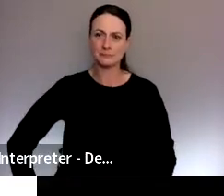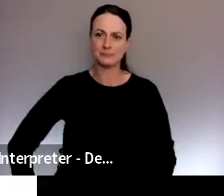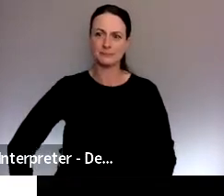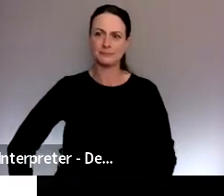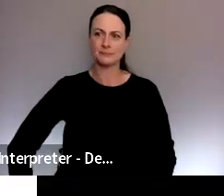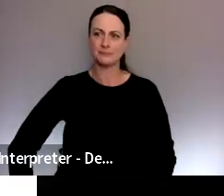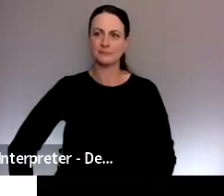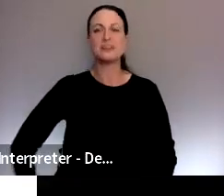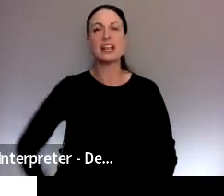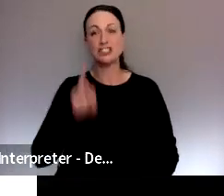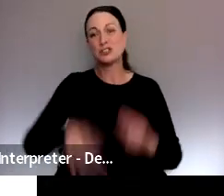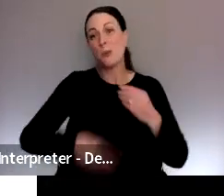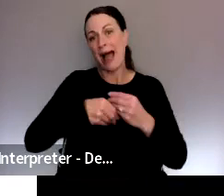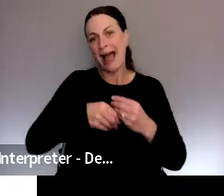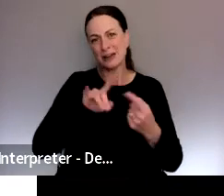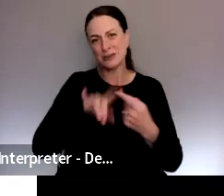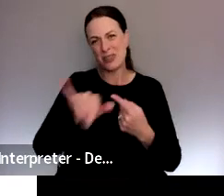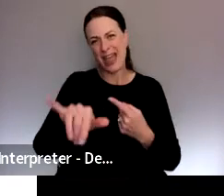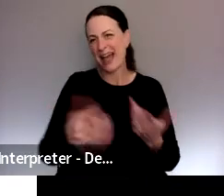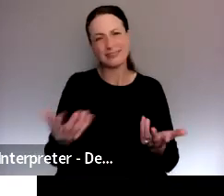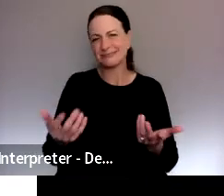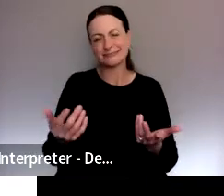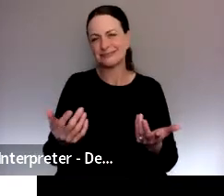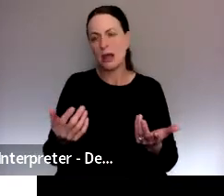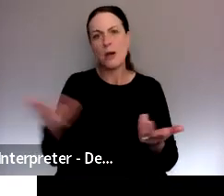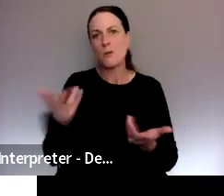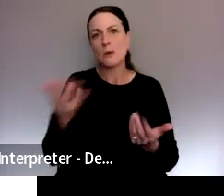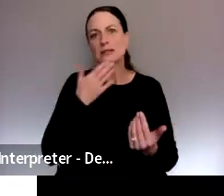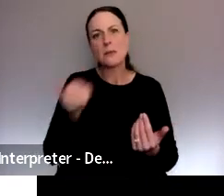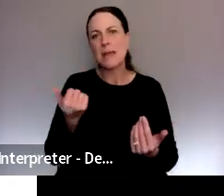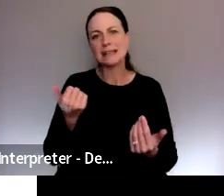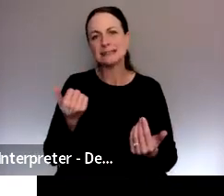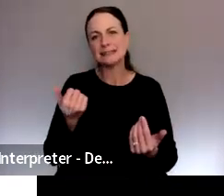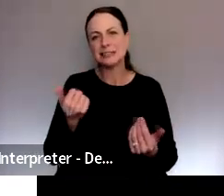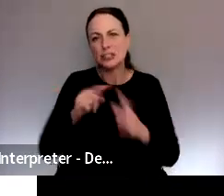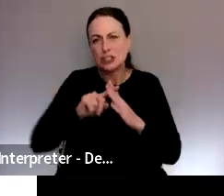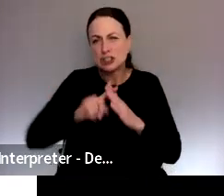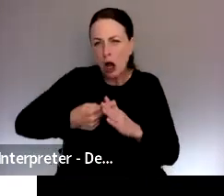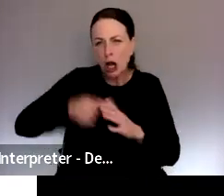Chloe: And so, just to delve on that, what would you say is the best place to start